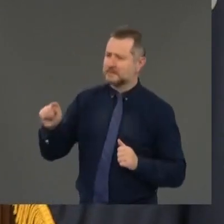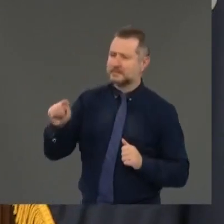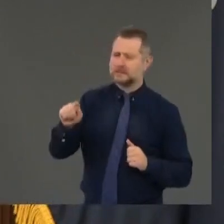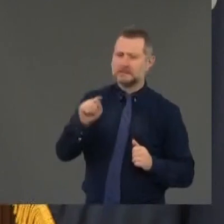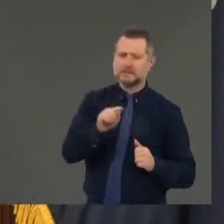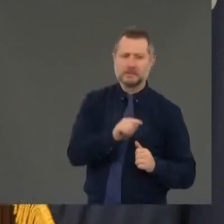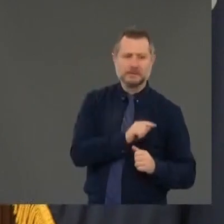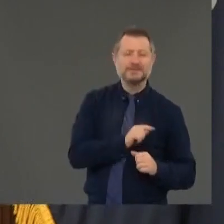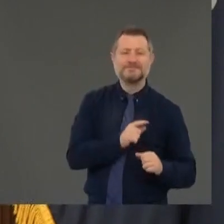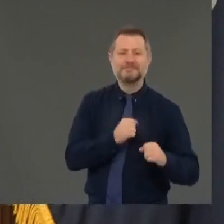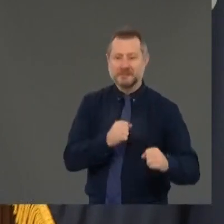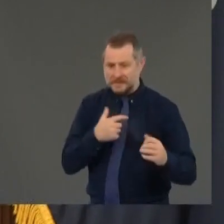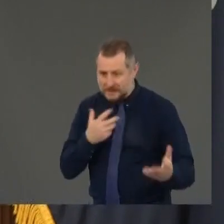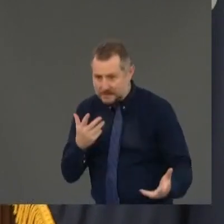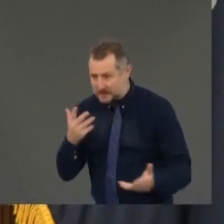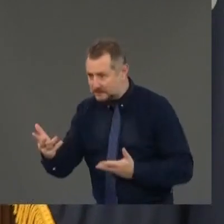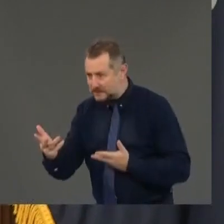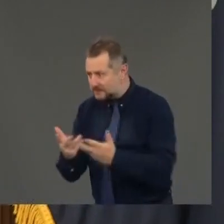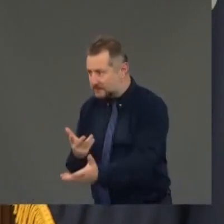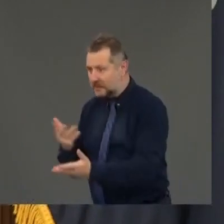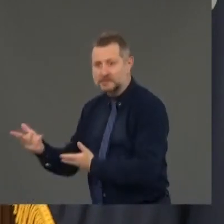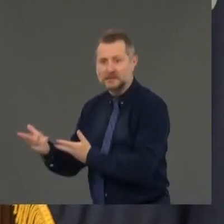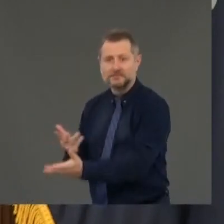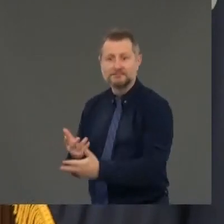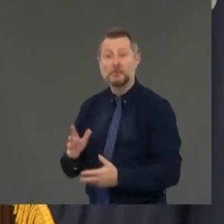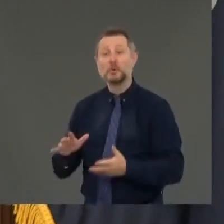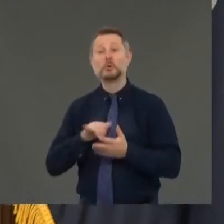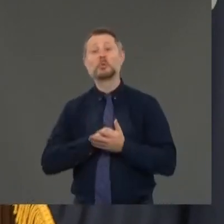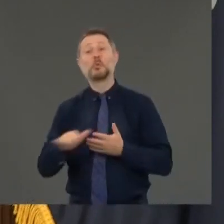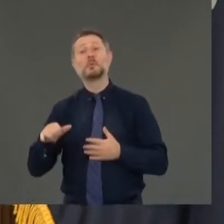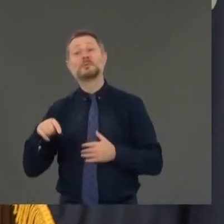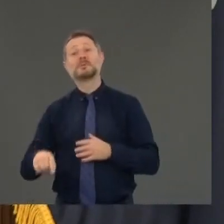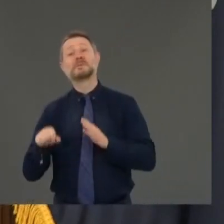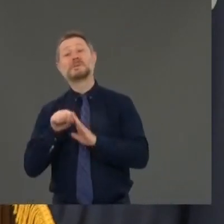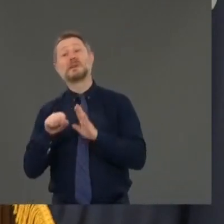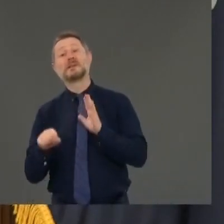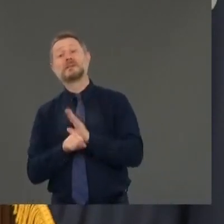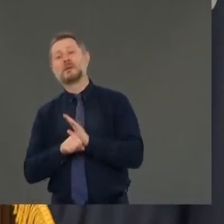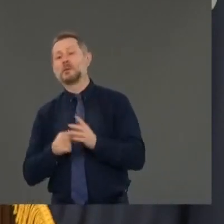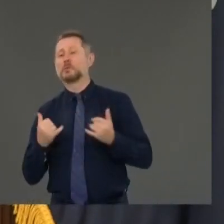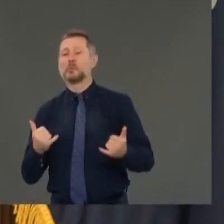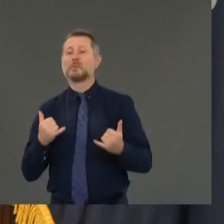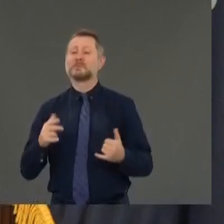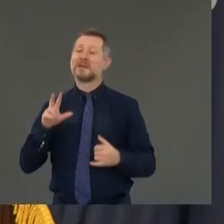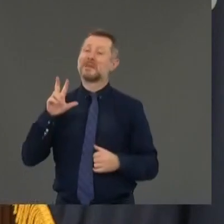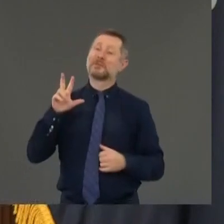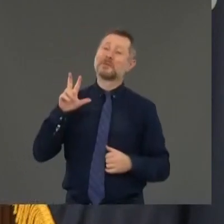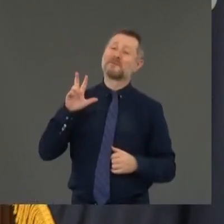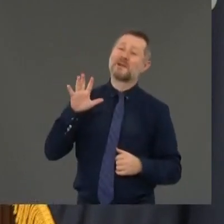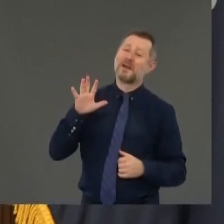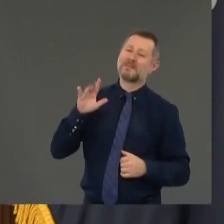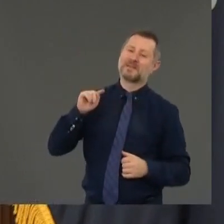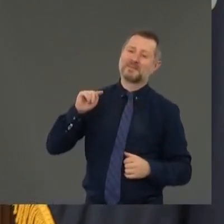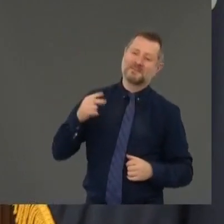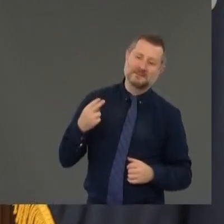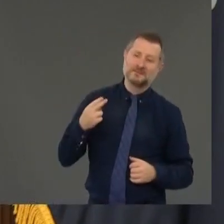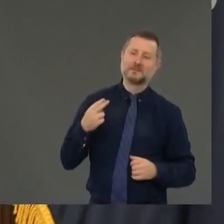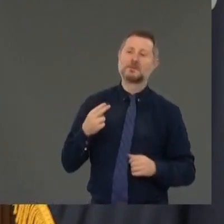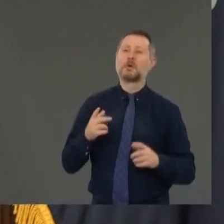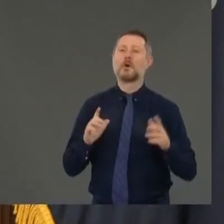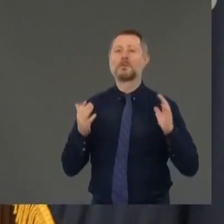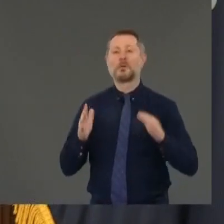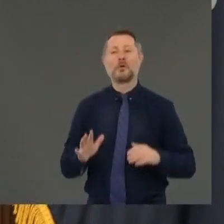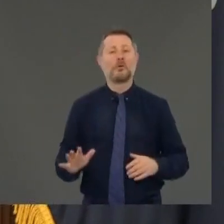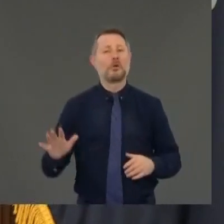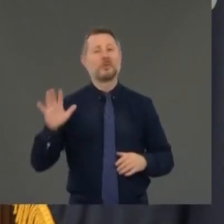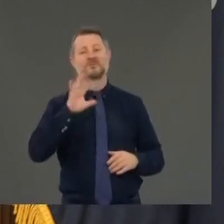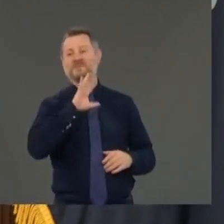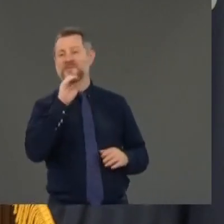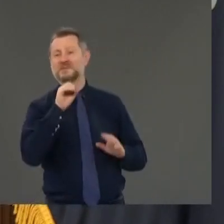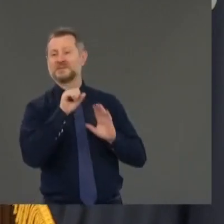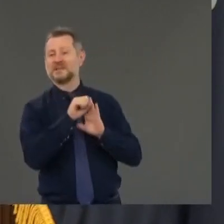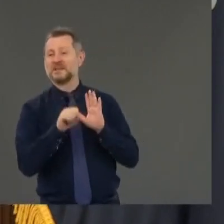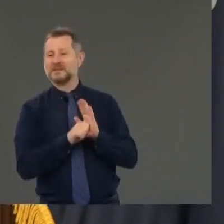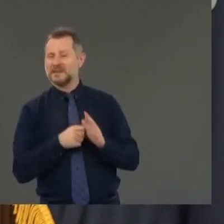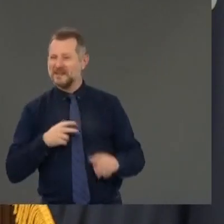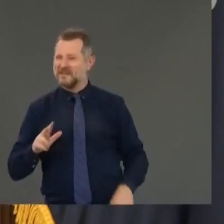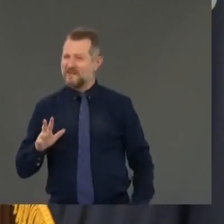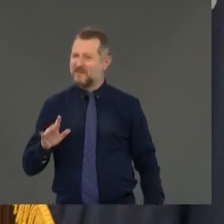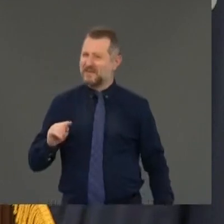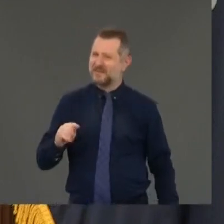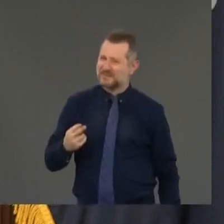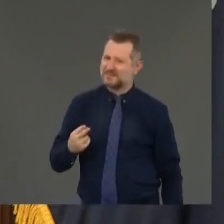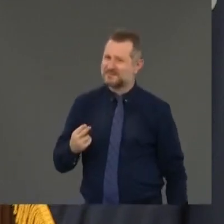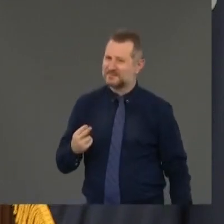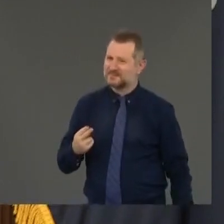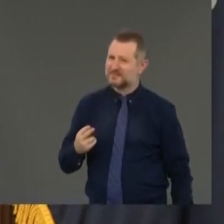CASE.